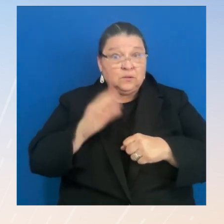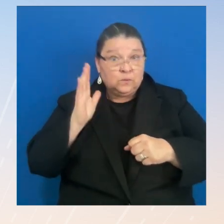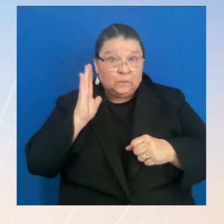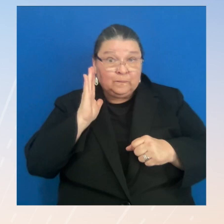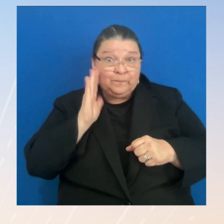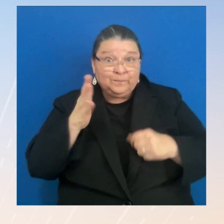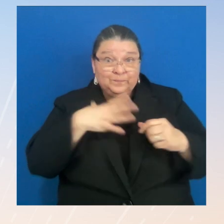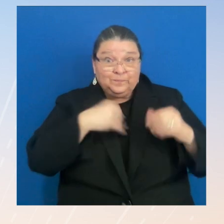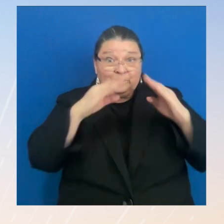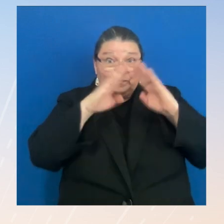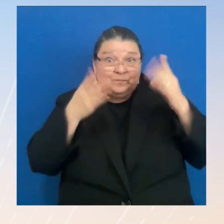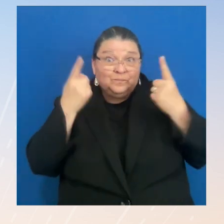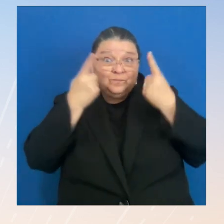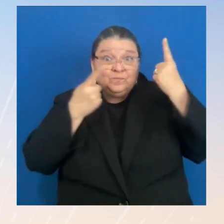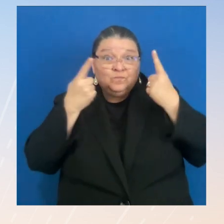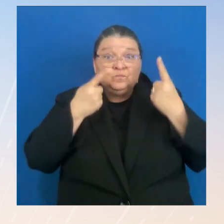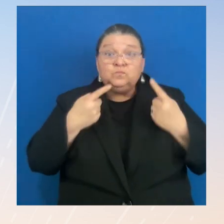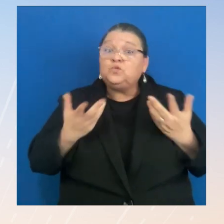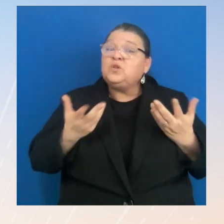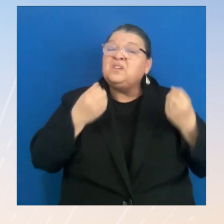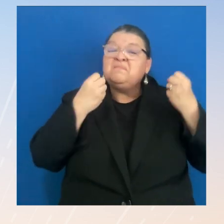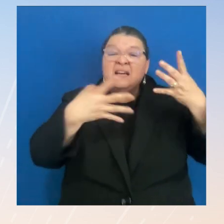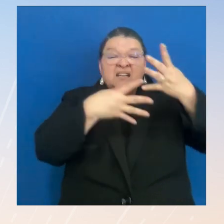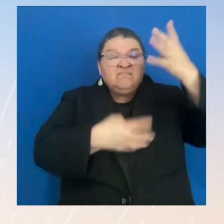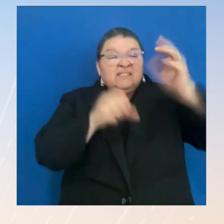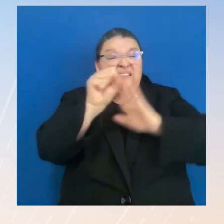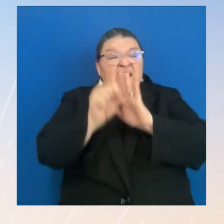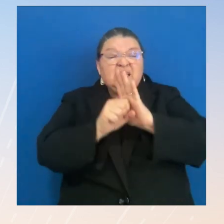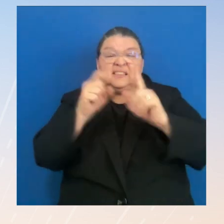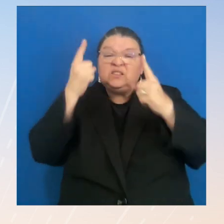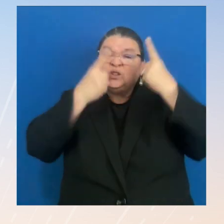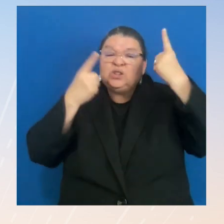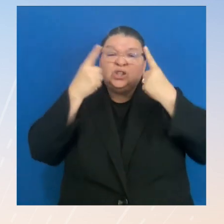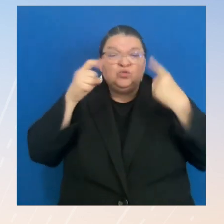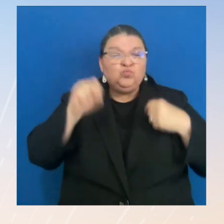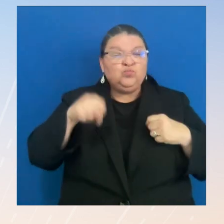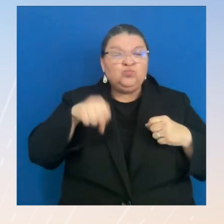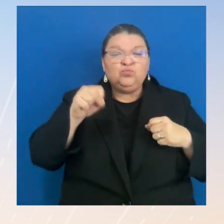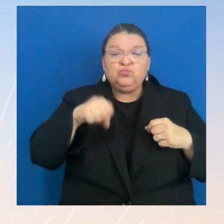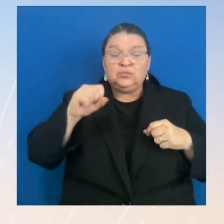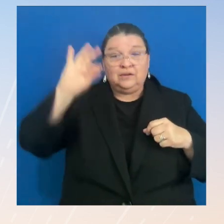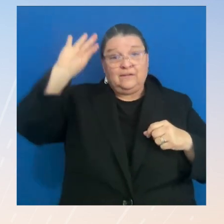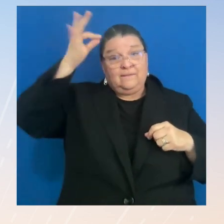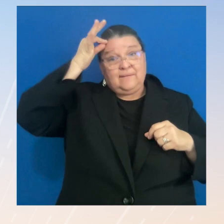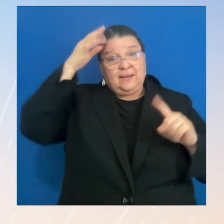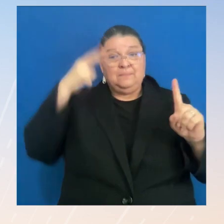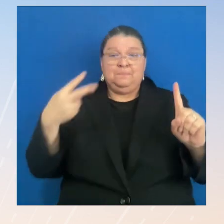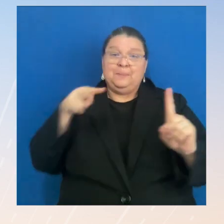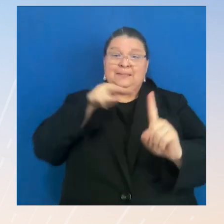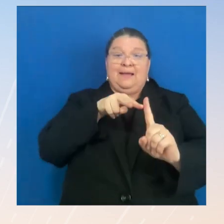the gasoline tax is about 18 cents, right? So we're also looking at a range of options that might have different types of impacts.